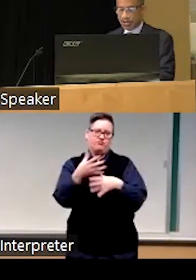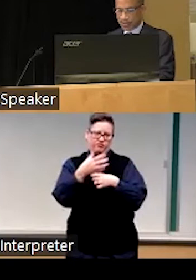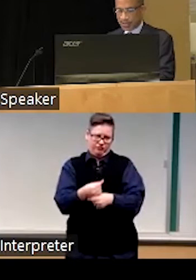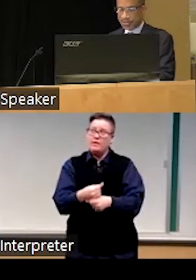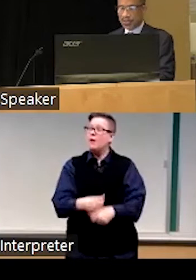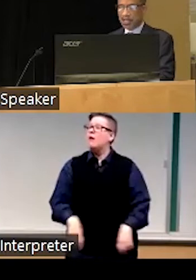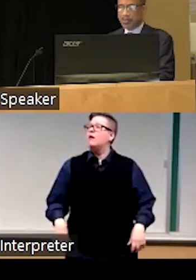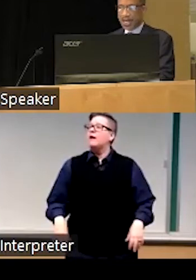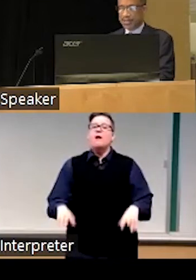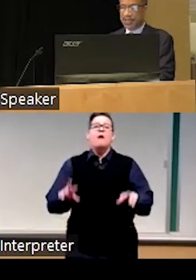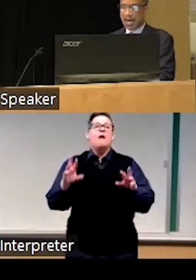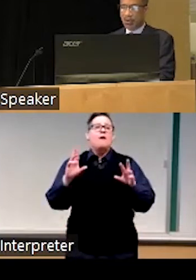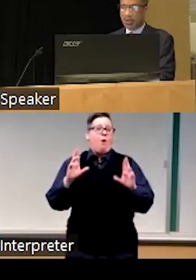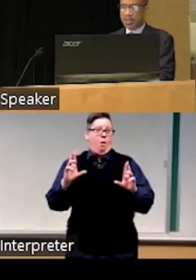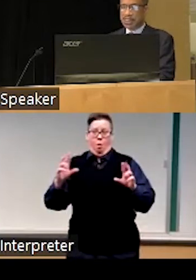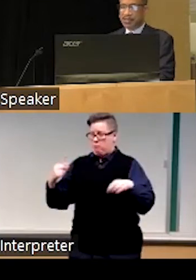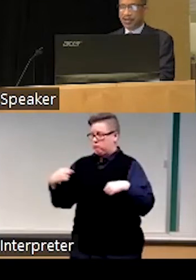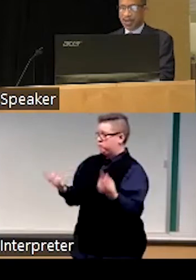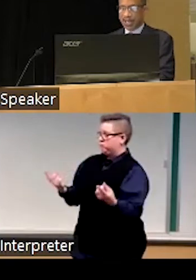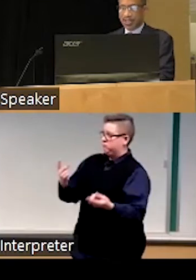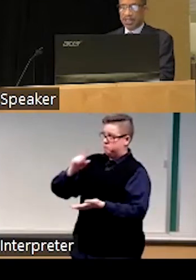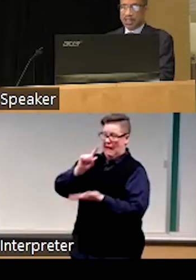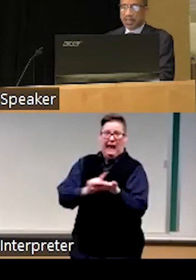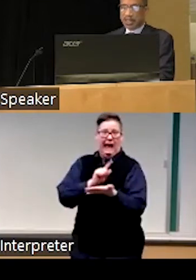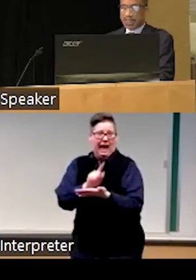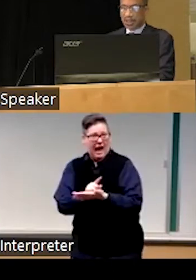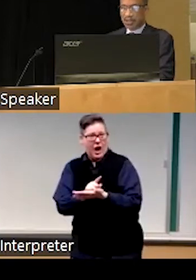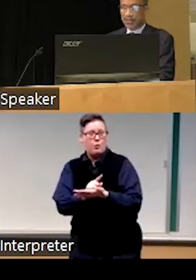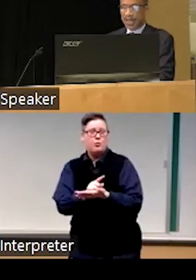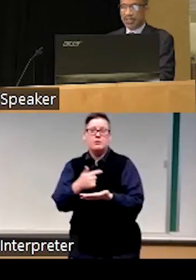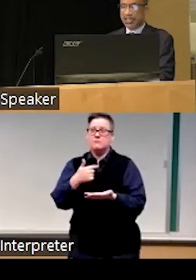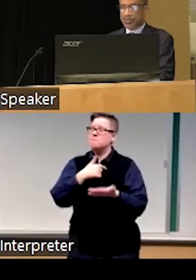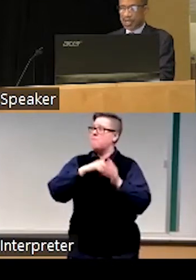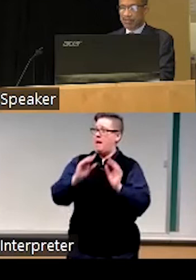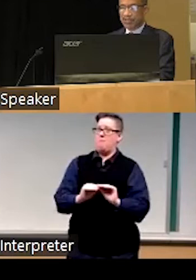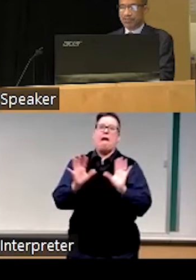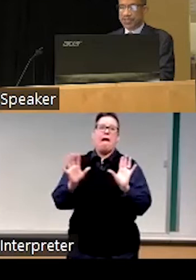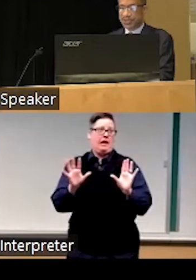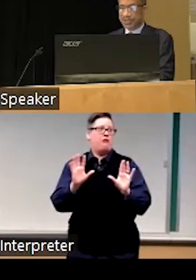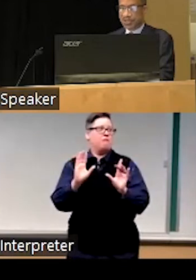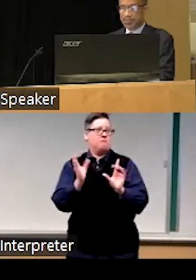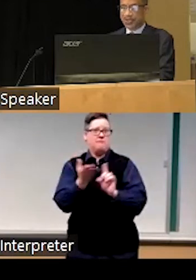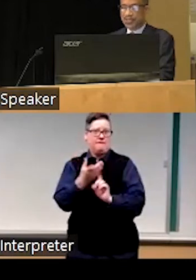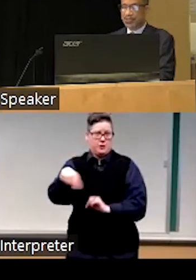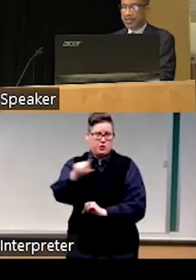that over this past hour uh I've made clear that you know recovery from serious and persistent